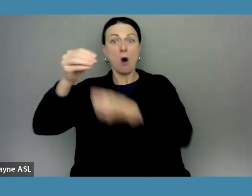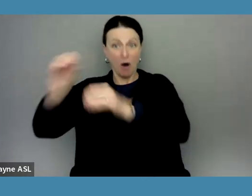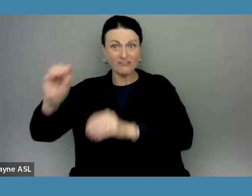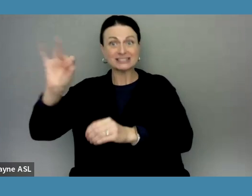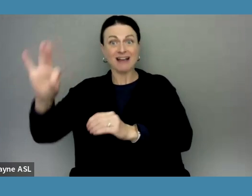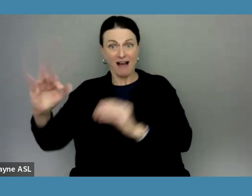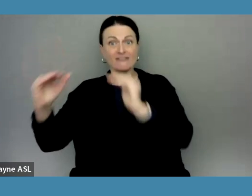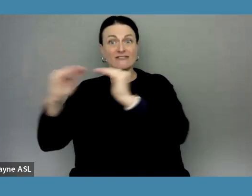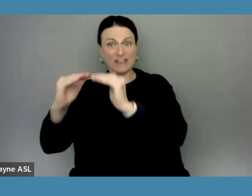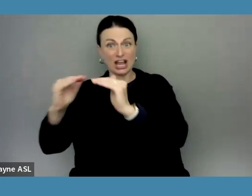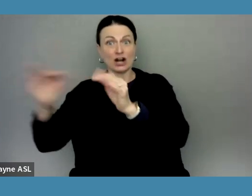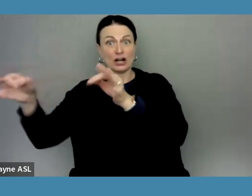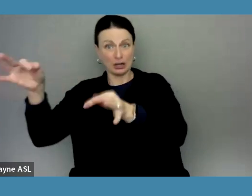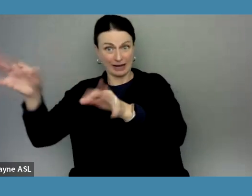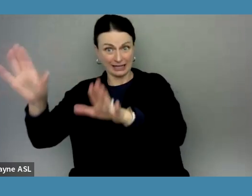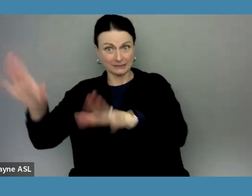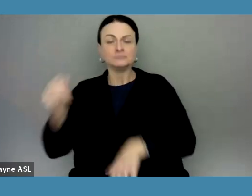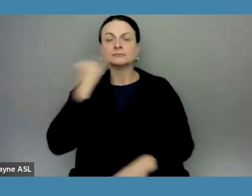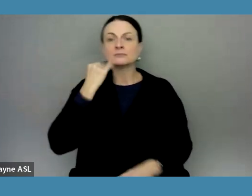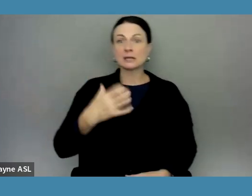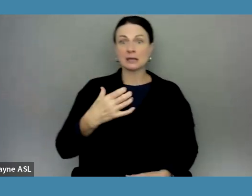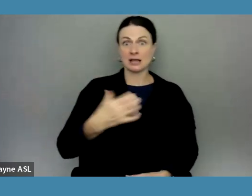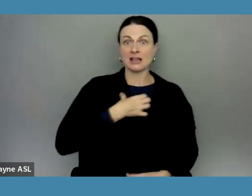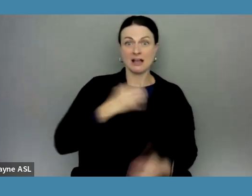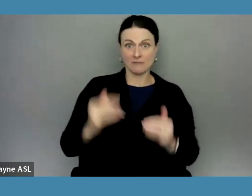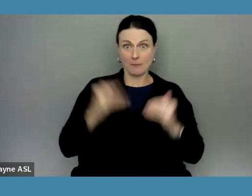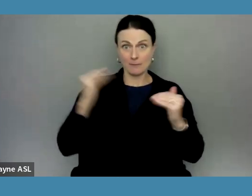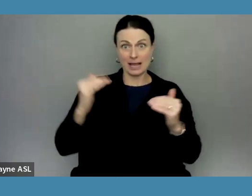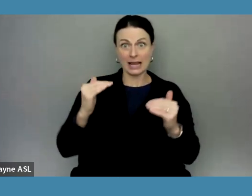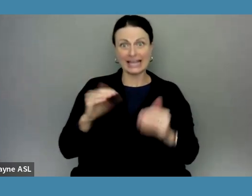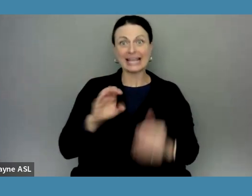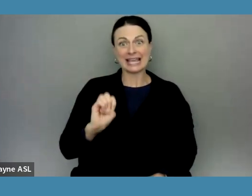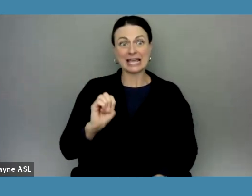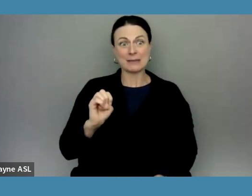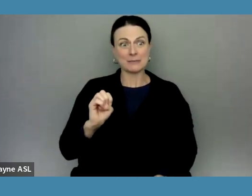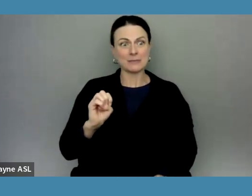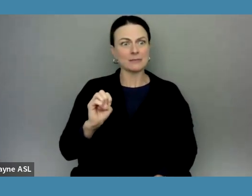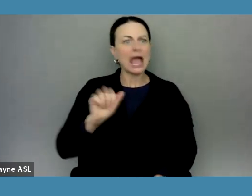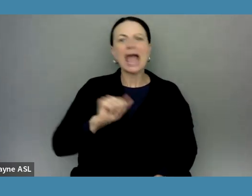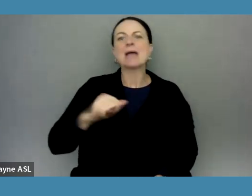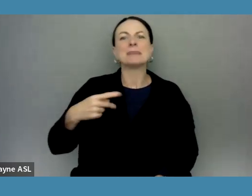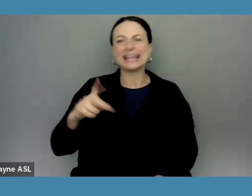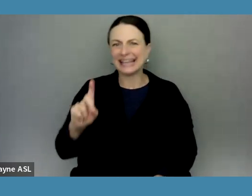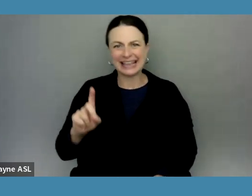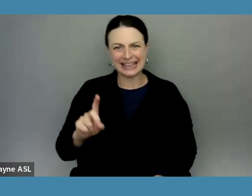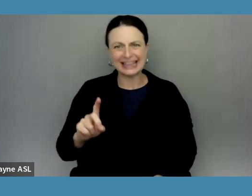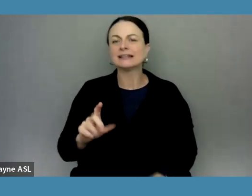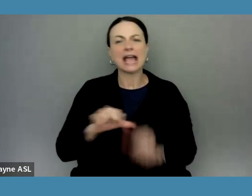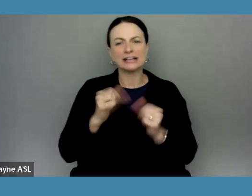When appealing a notice from the agency for Persons with Disabilities, APD, there's no reconsideration or secondary review.